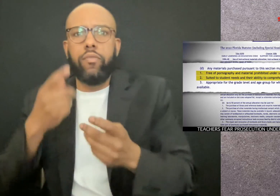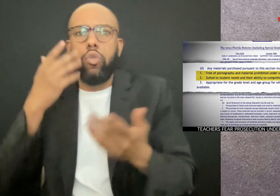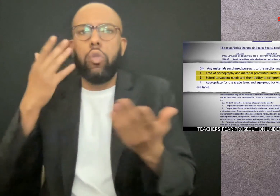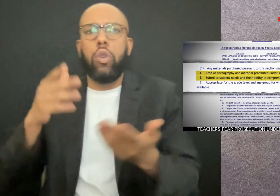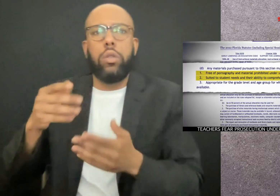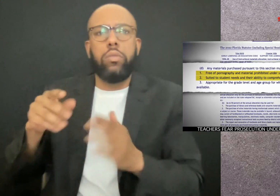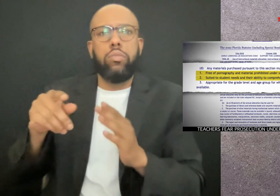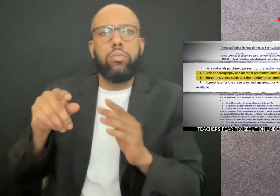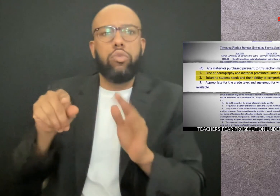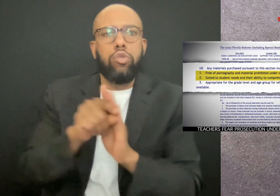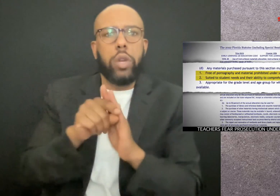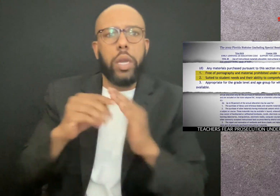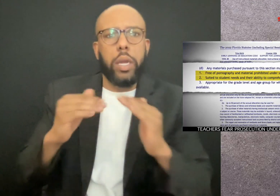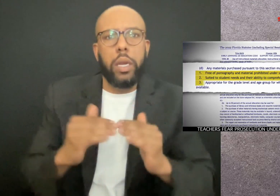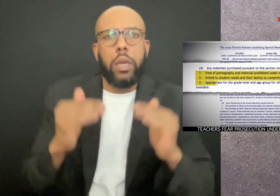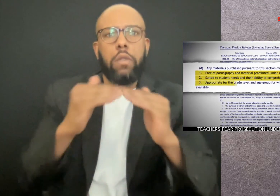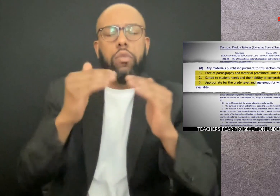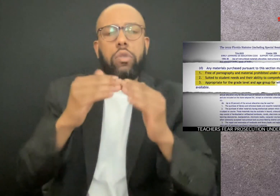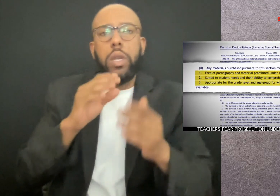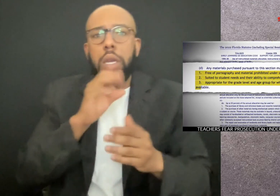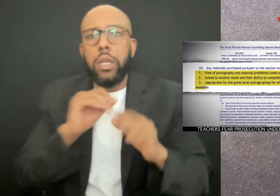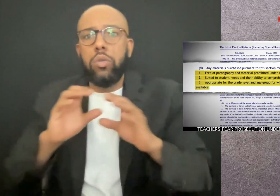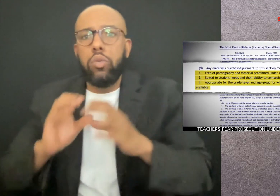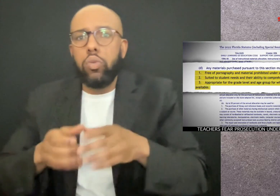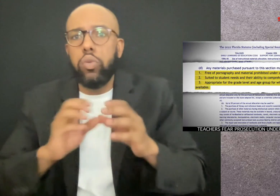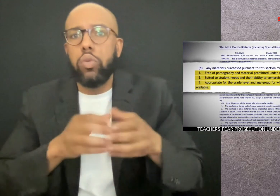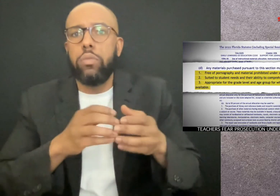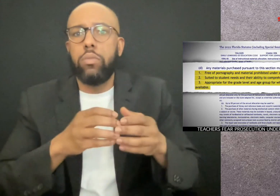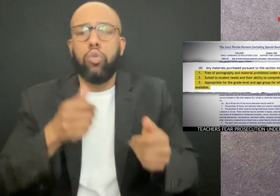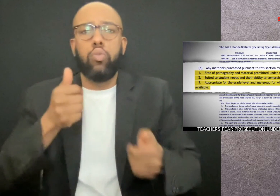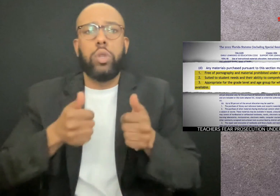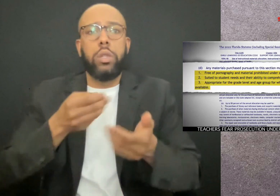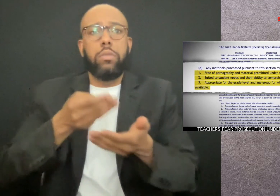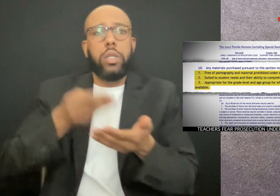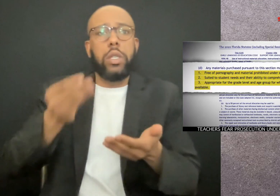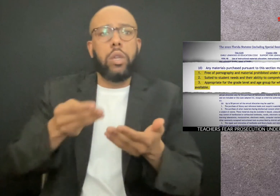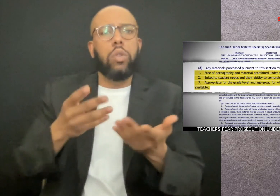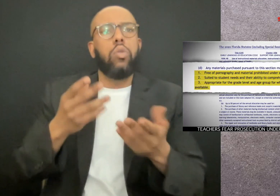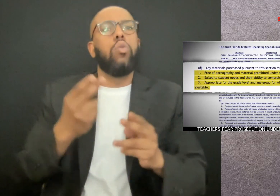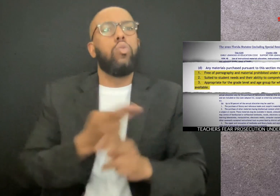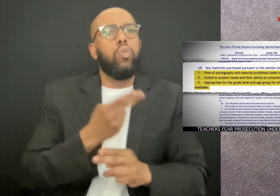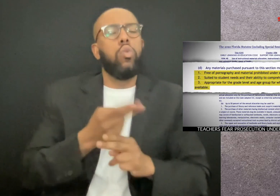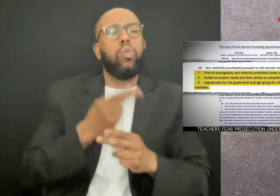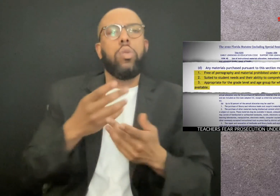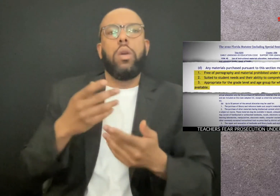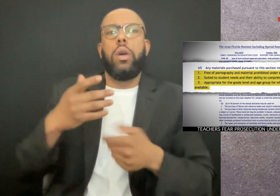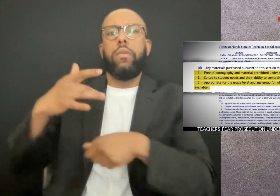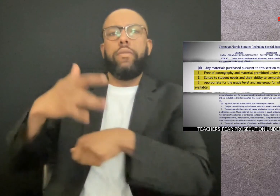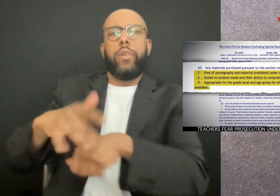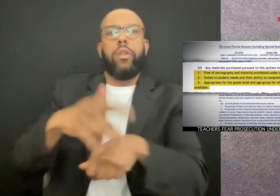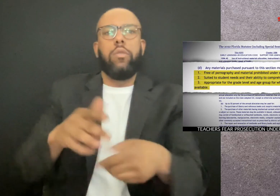comprehend the material presented appropriate for the grade level and age group for which